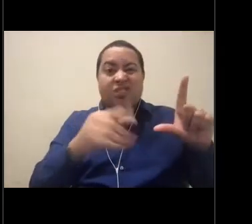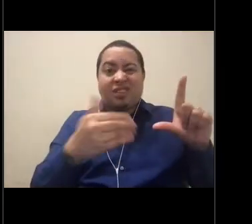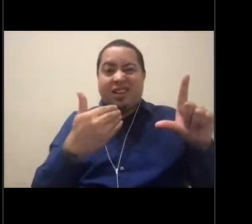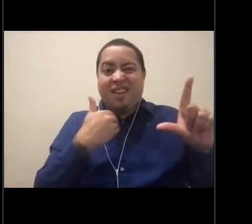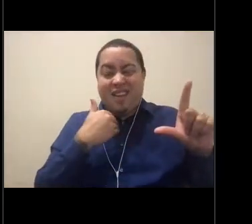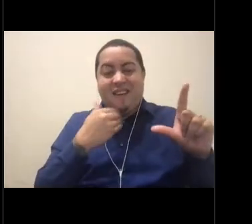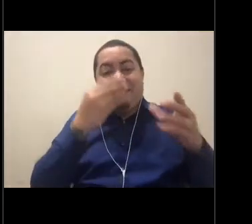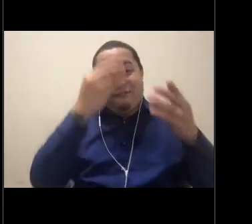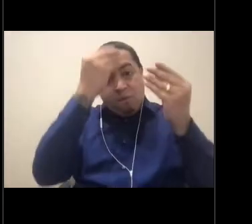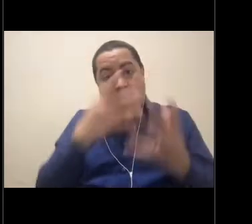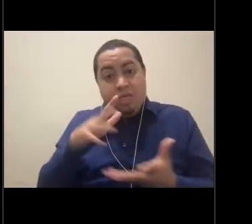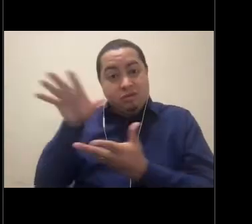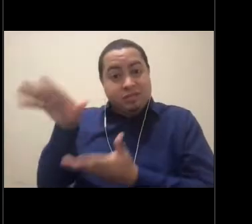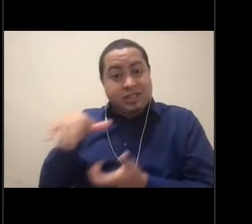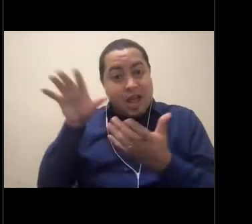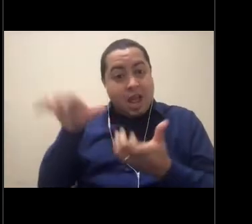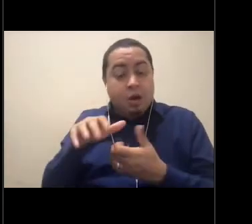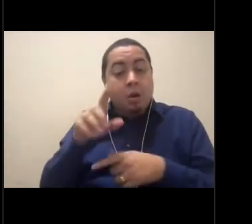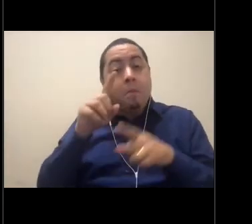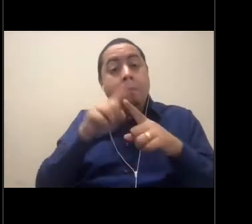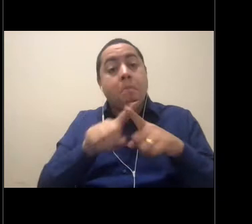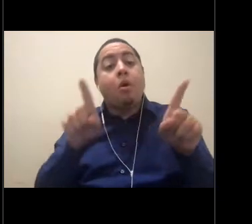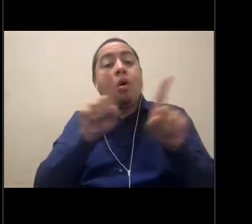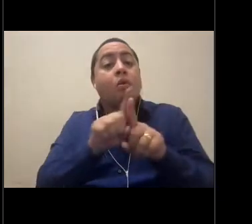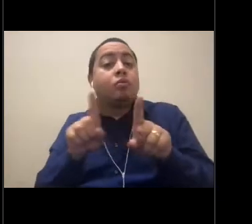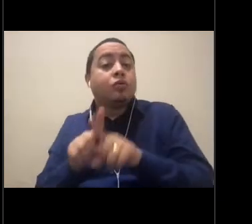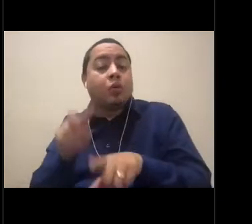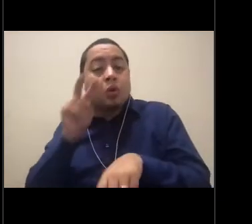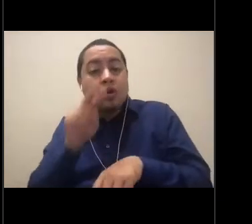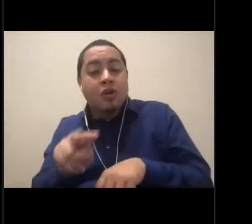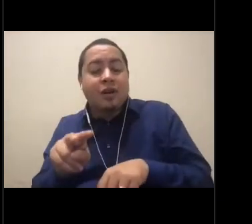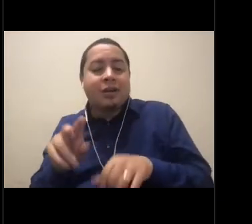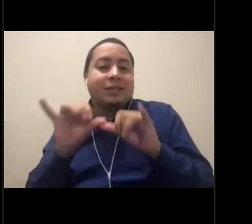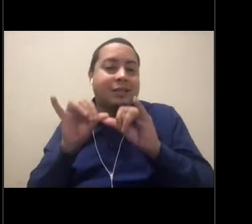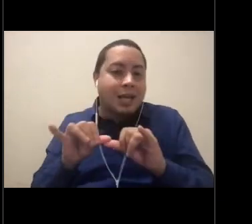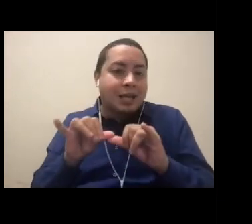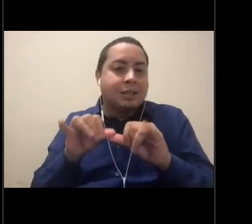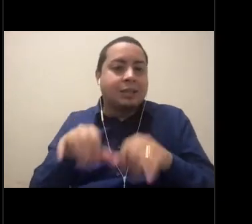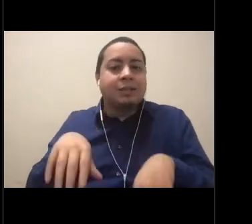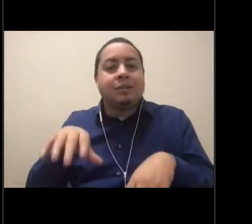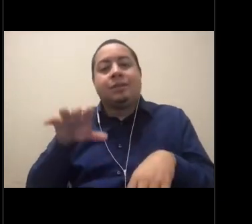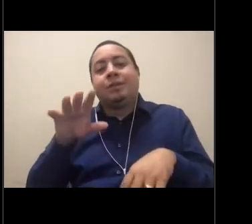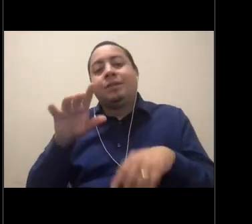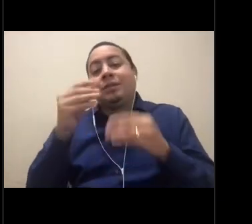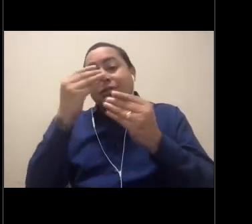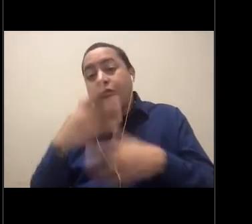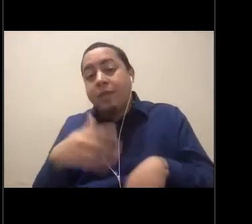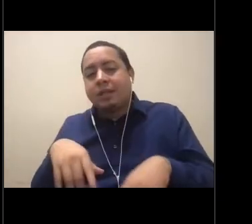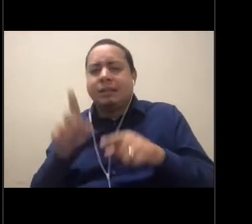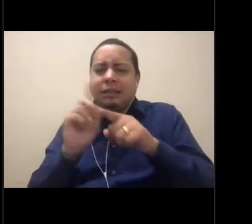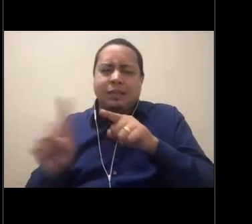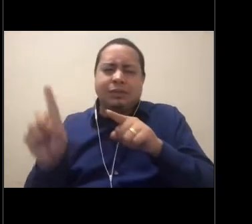but we also monitor webcams, we monitor seismic information. So we're using a bunch of different data sources,